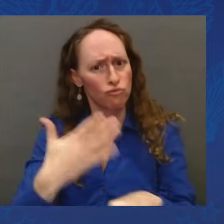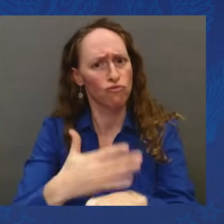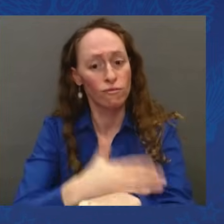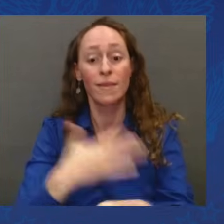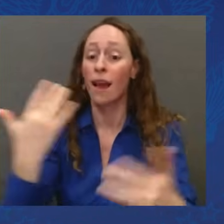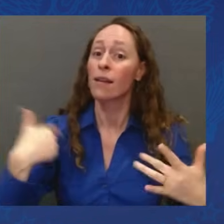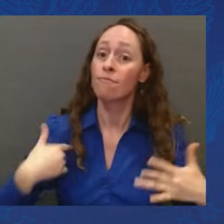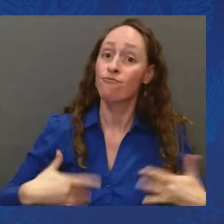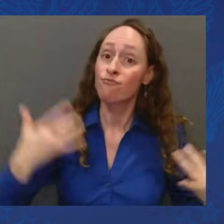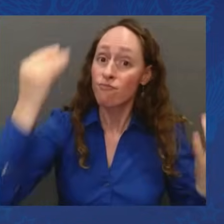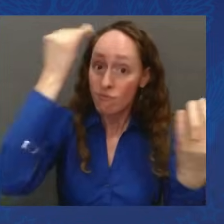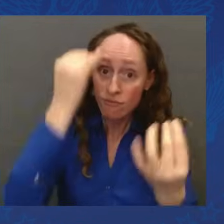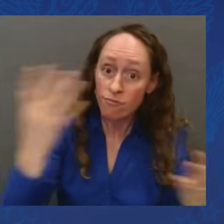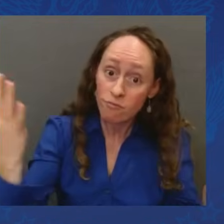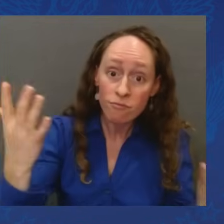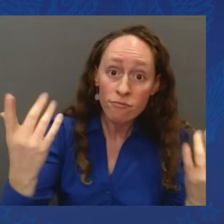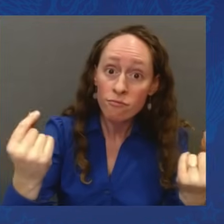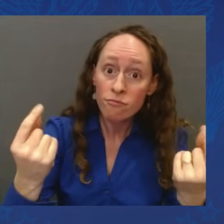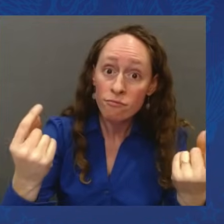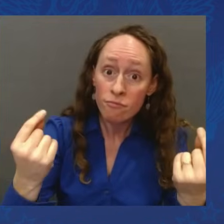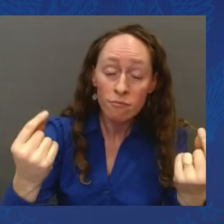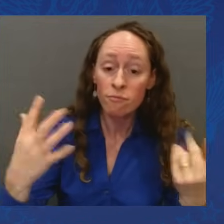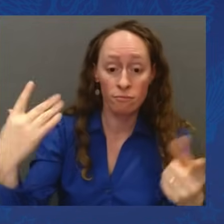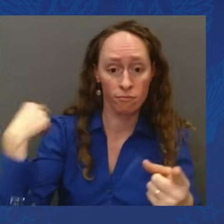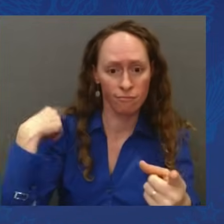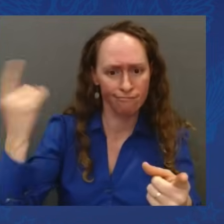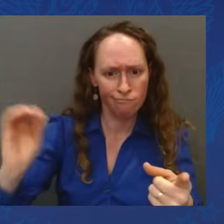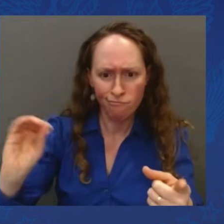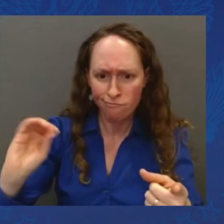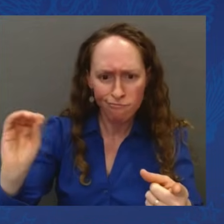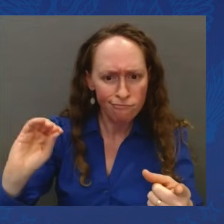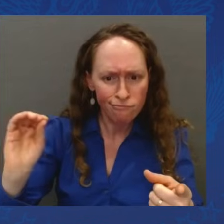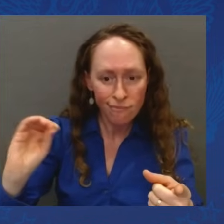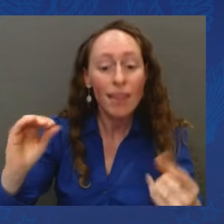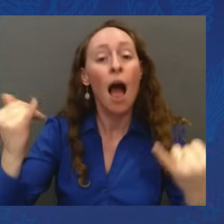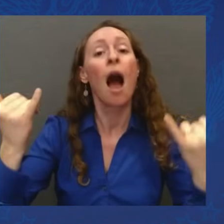and the PRC on counternarcotics. In 2019, you may remember,